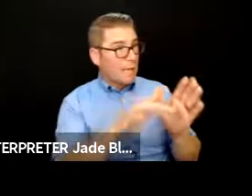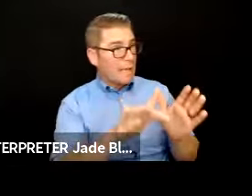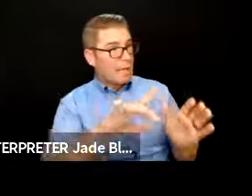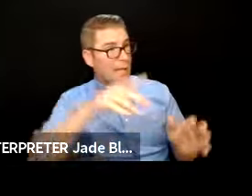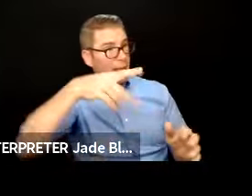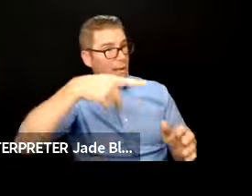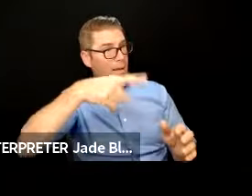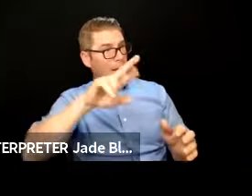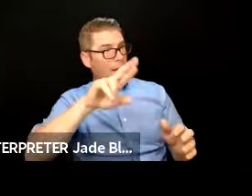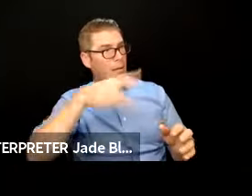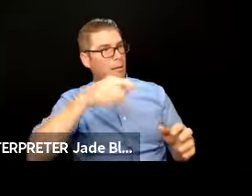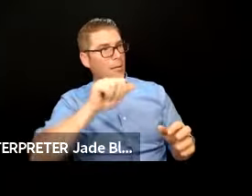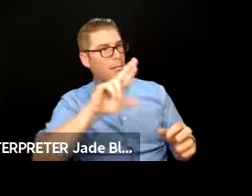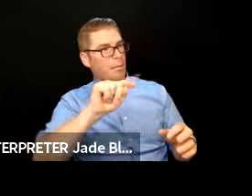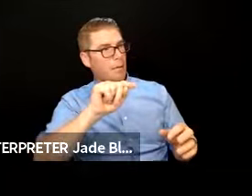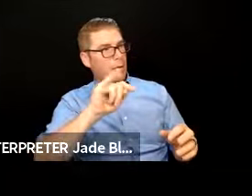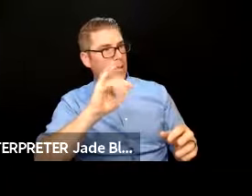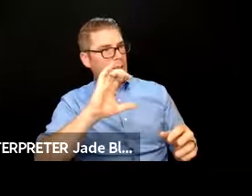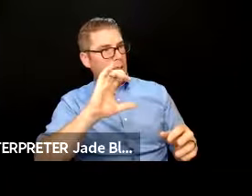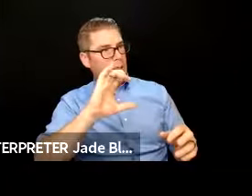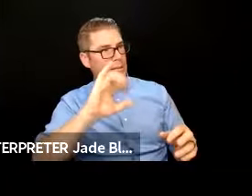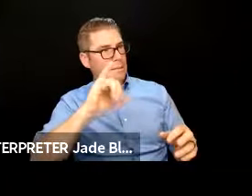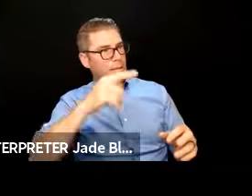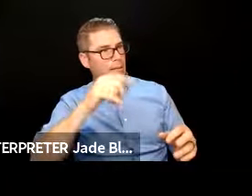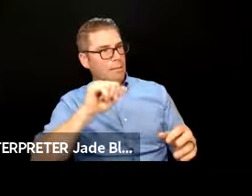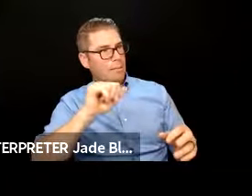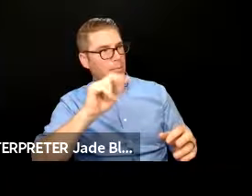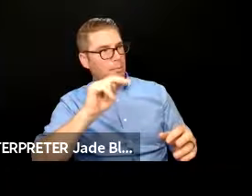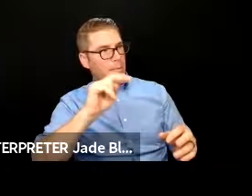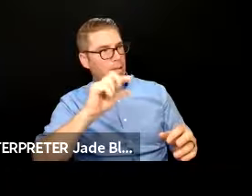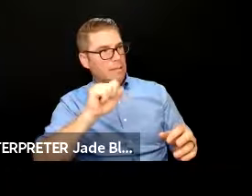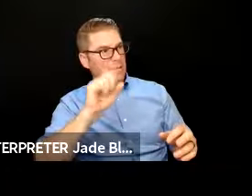With participants?